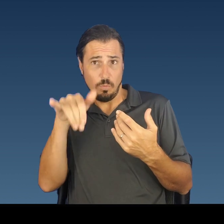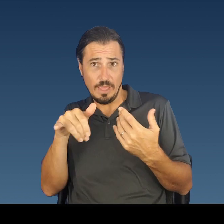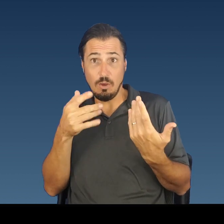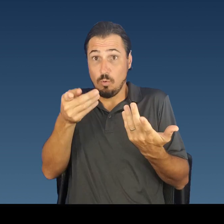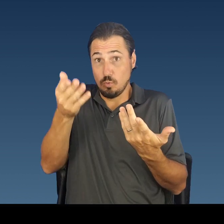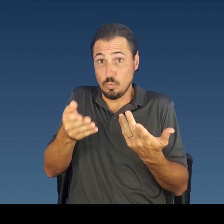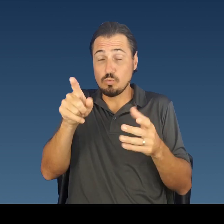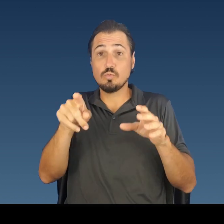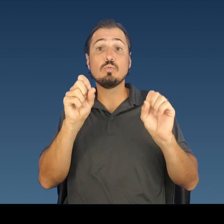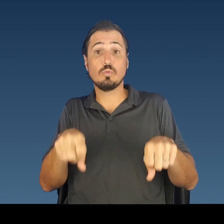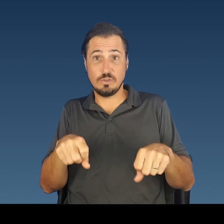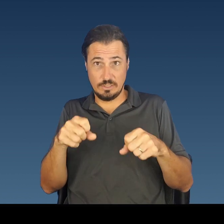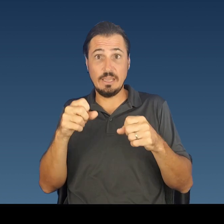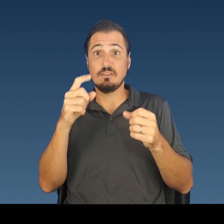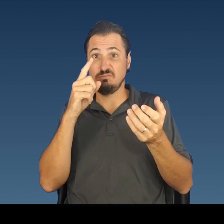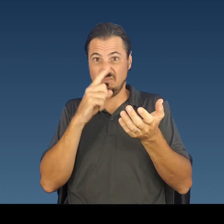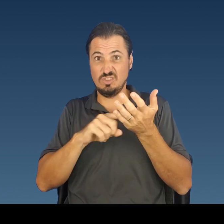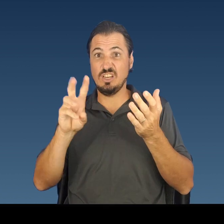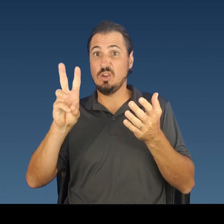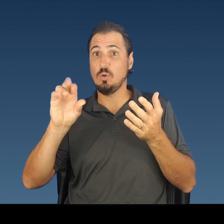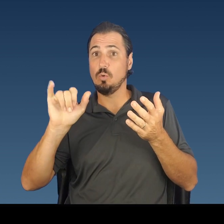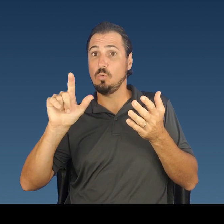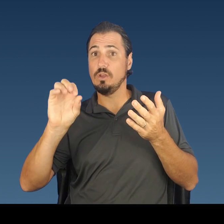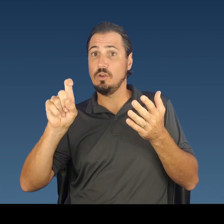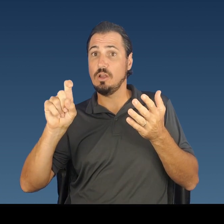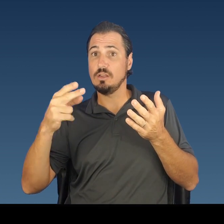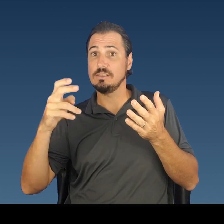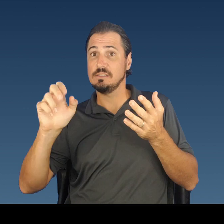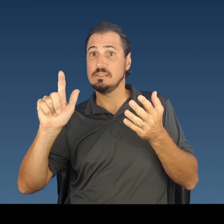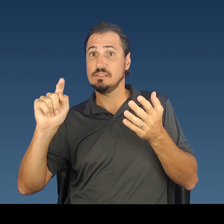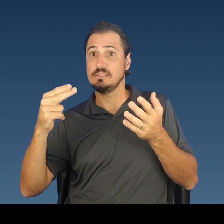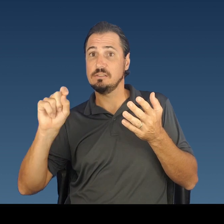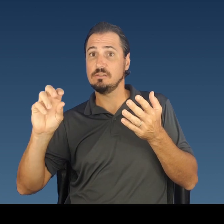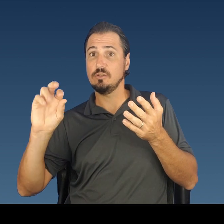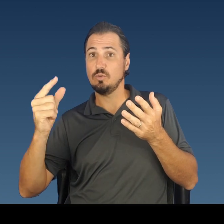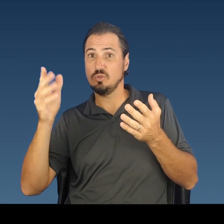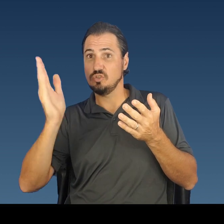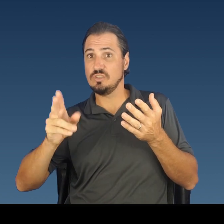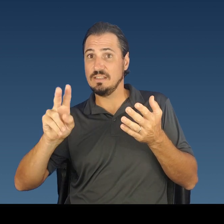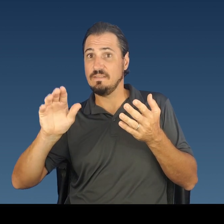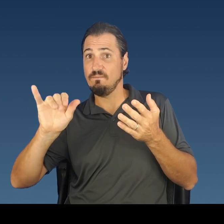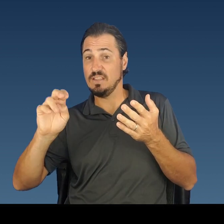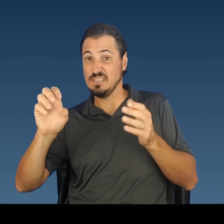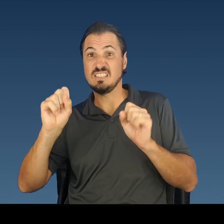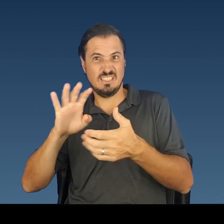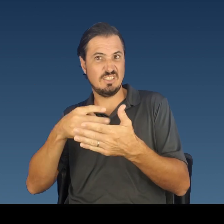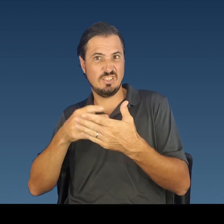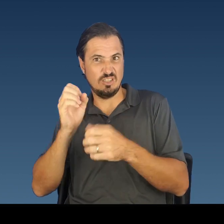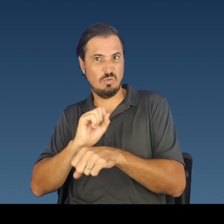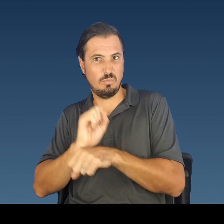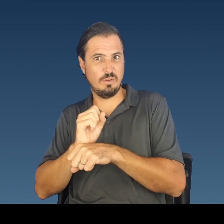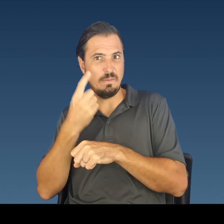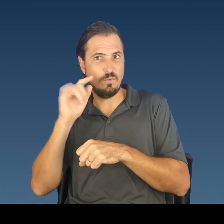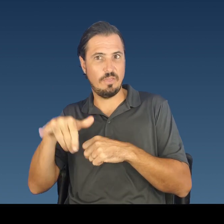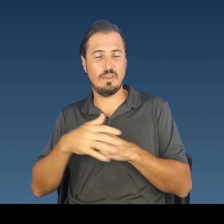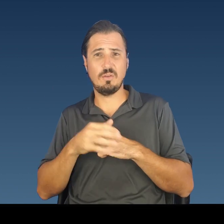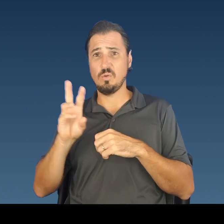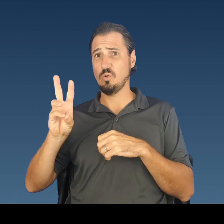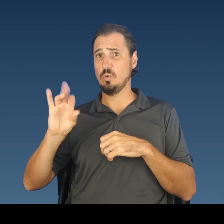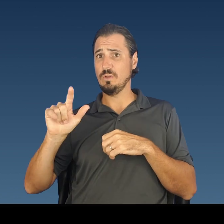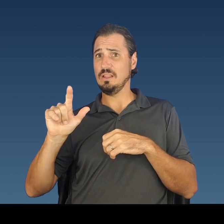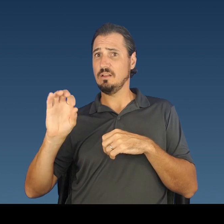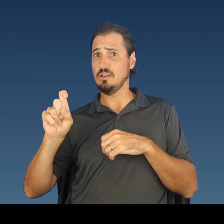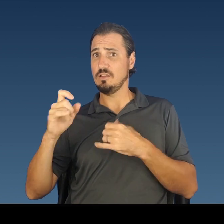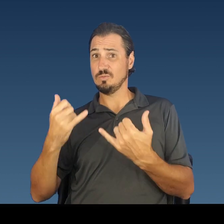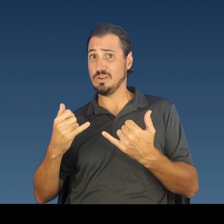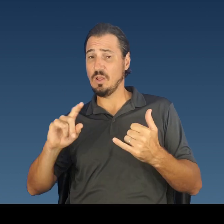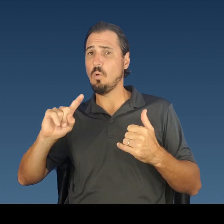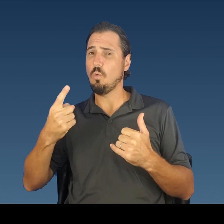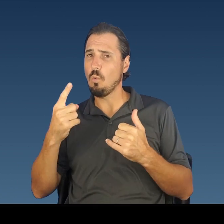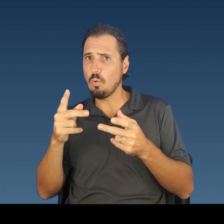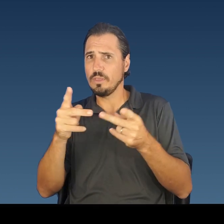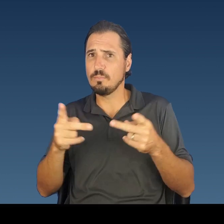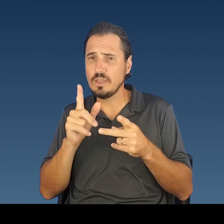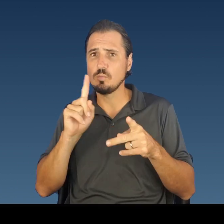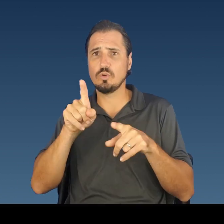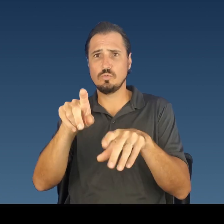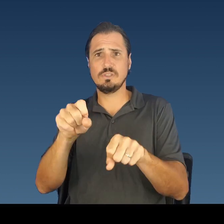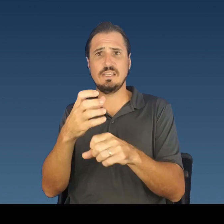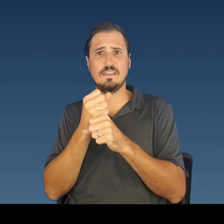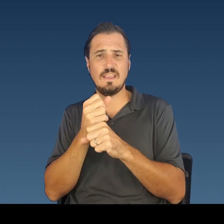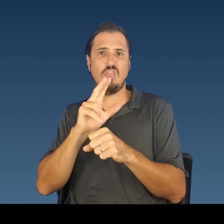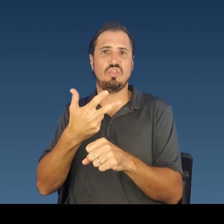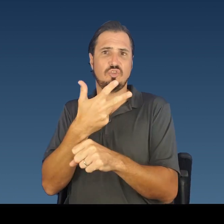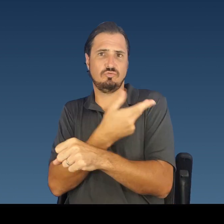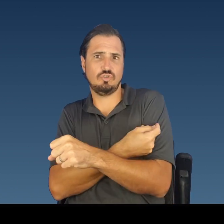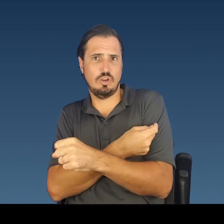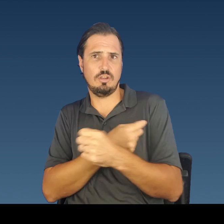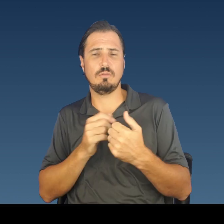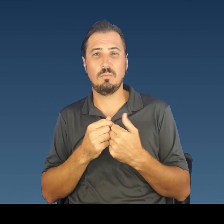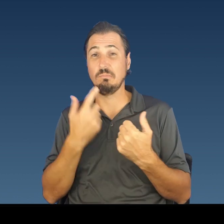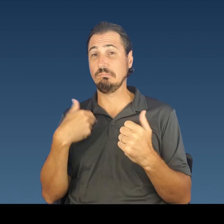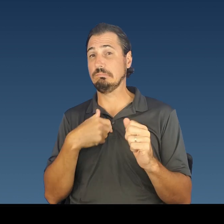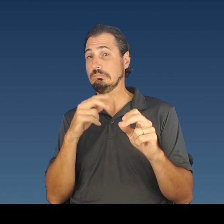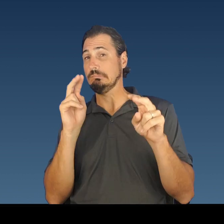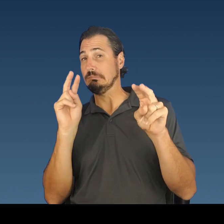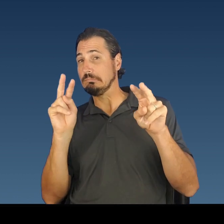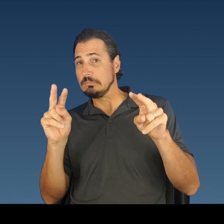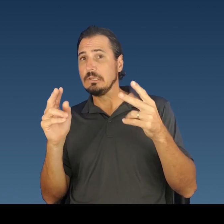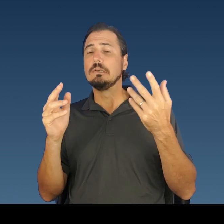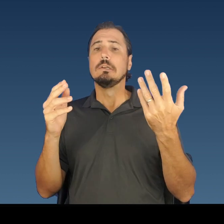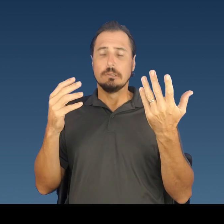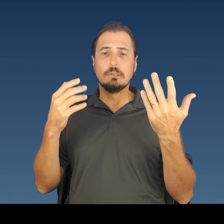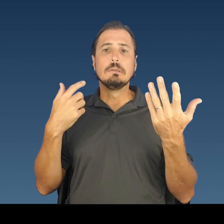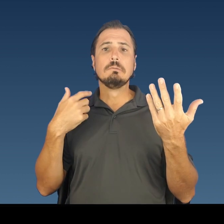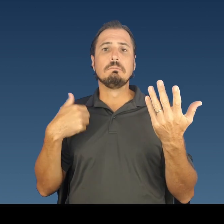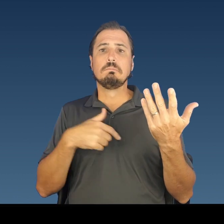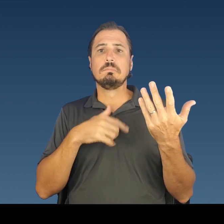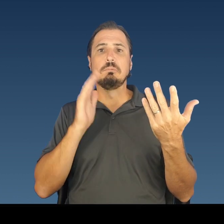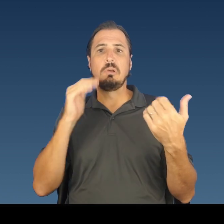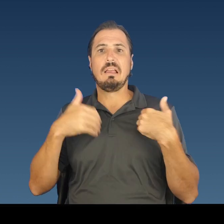by visiting wilcoxhealth.org/vaccine. Wilcox is the only facility on island that is offering booster shots at this time. We anticipate expanded opportunities in the future and will provide updates as